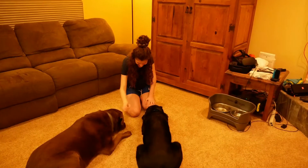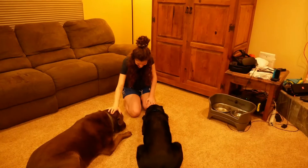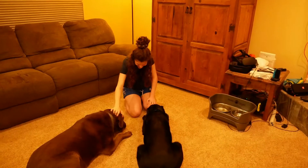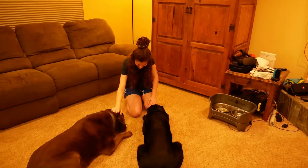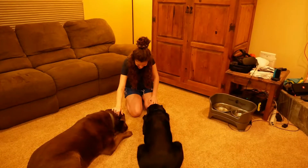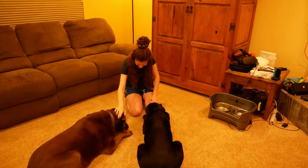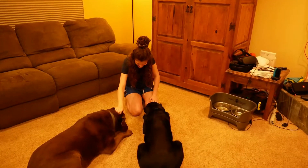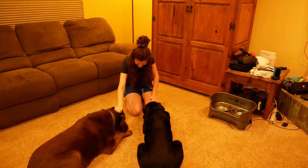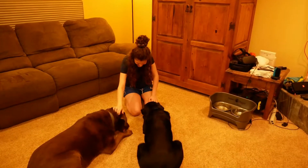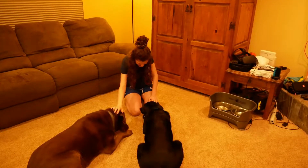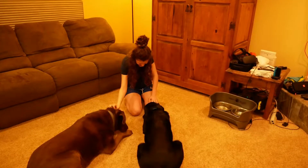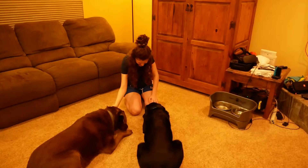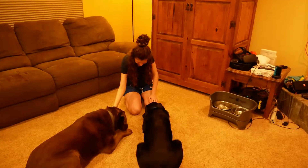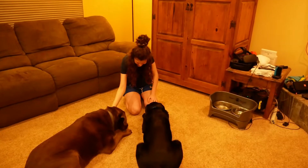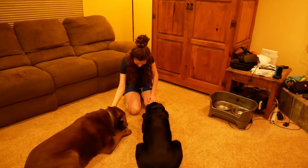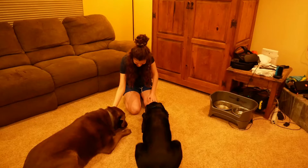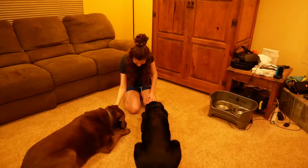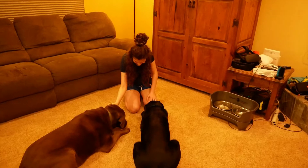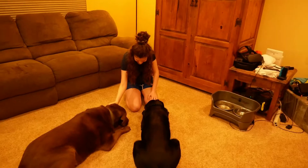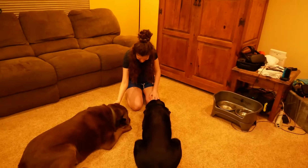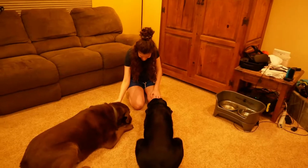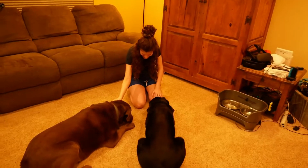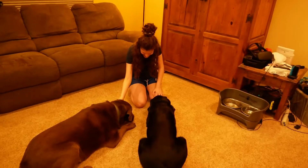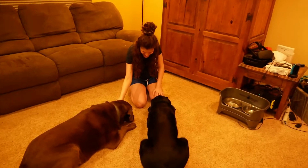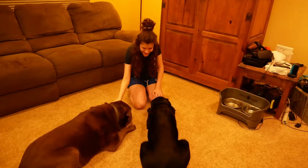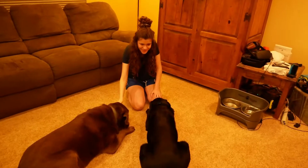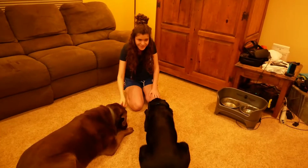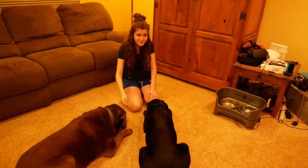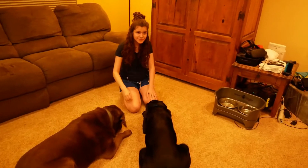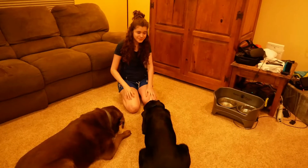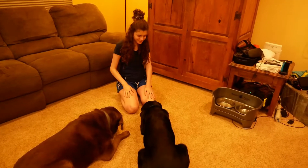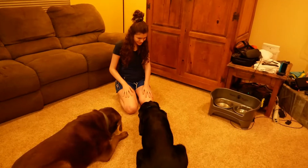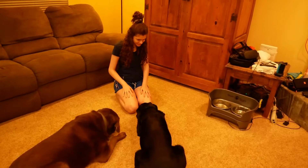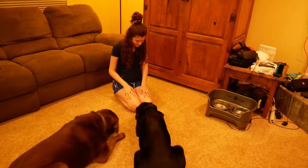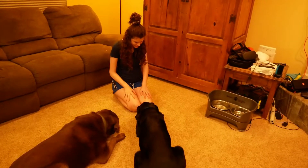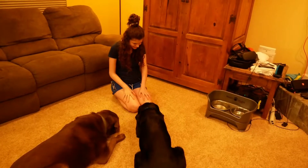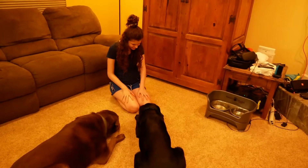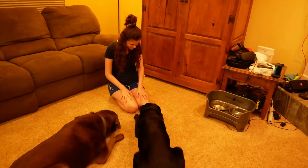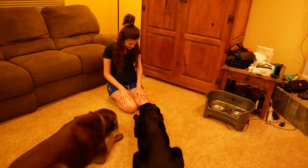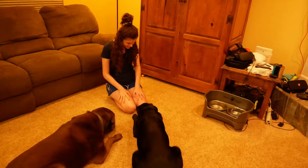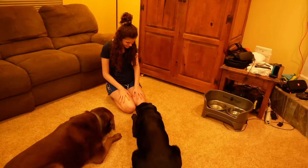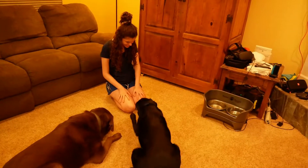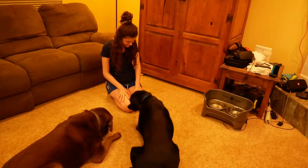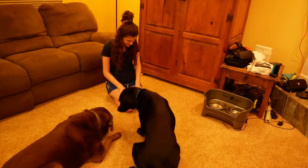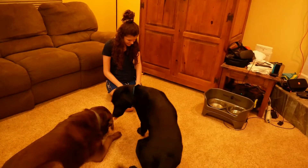teach your dogs to sign you really can teach your dogs anything you want oh elena they're so cute